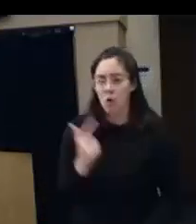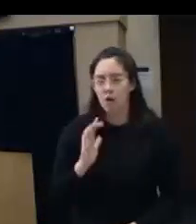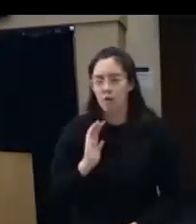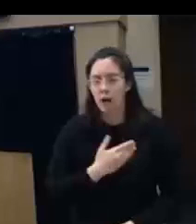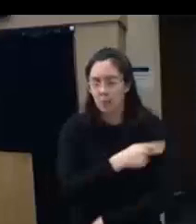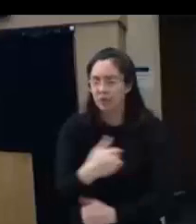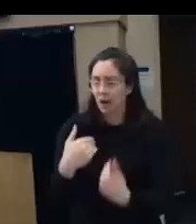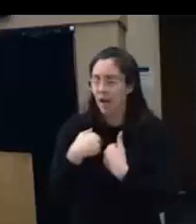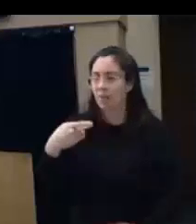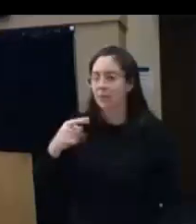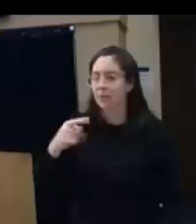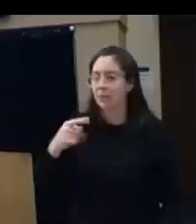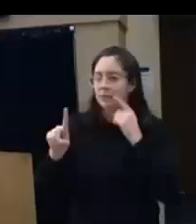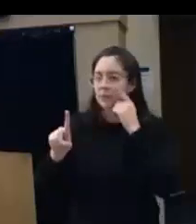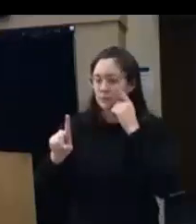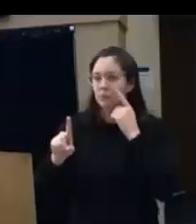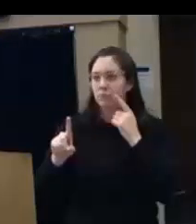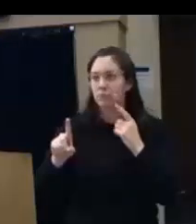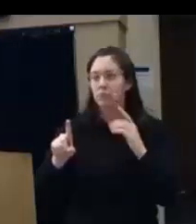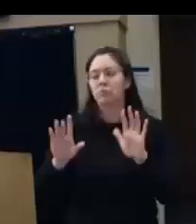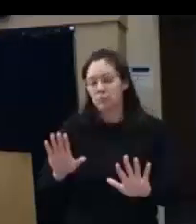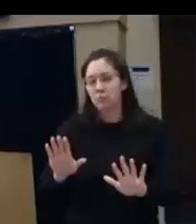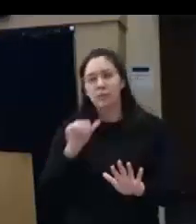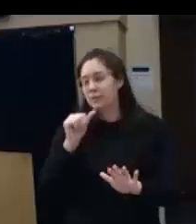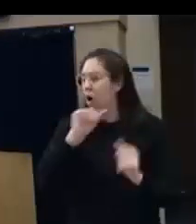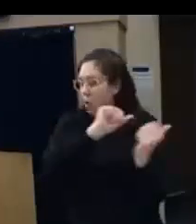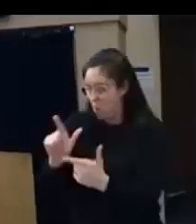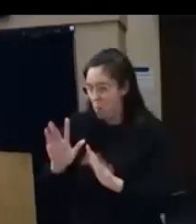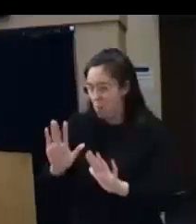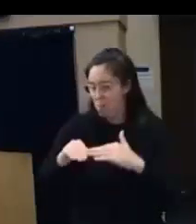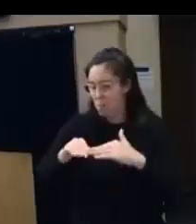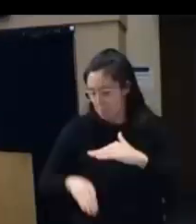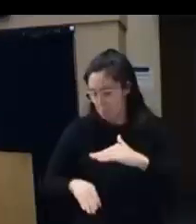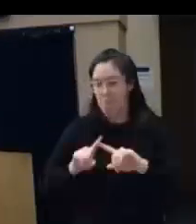to say this because it's lower than all of them um but that doesn't mean that they don't have